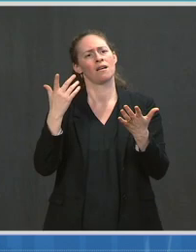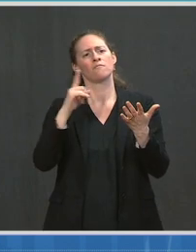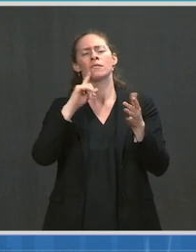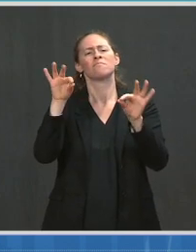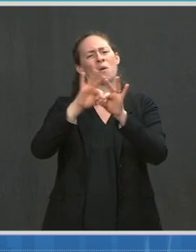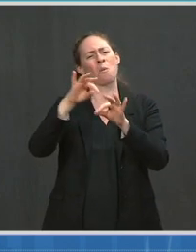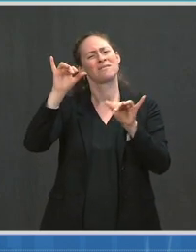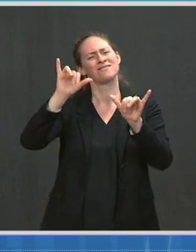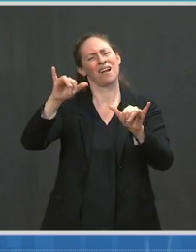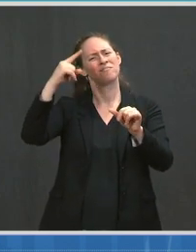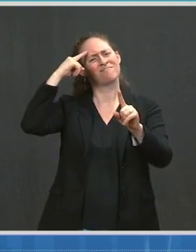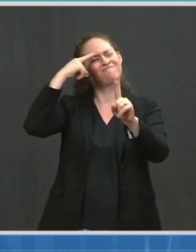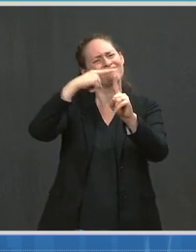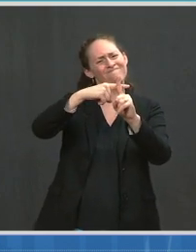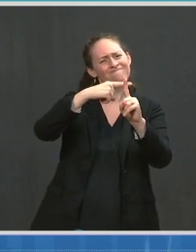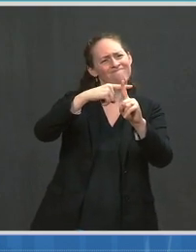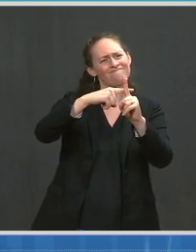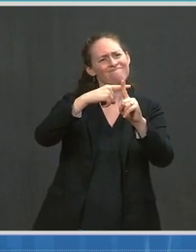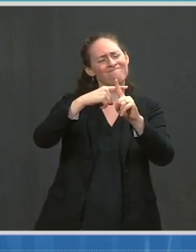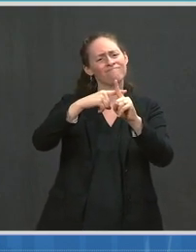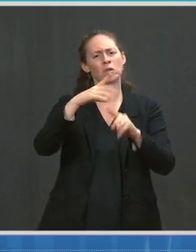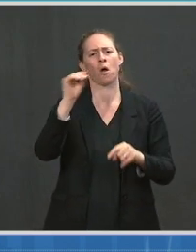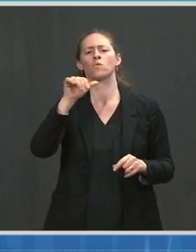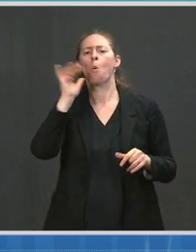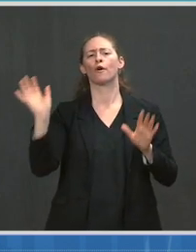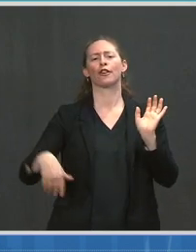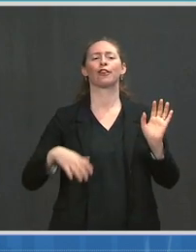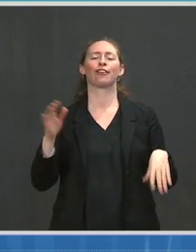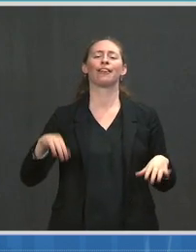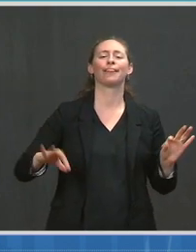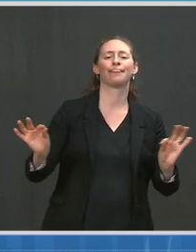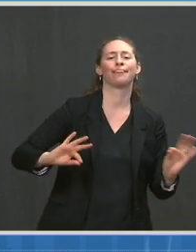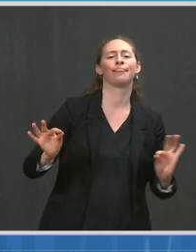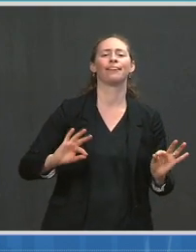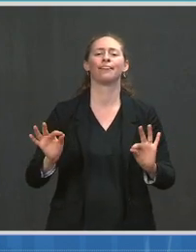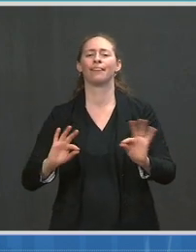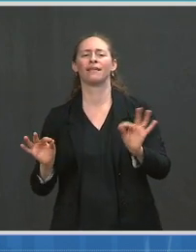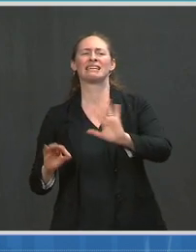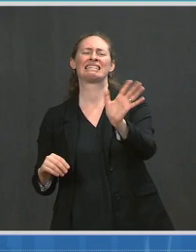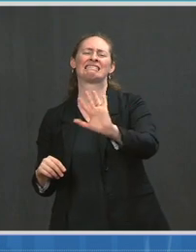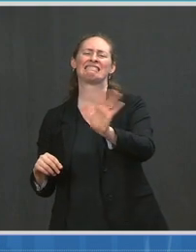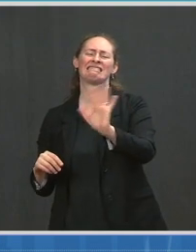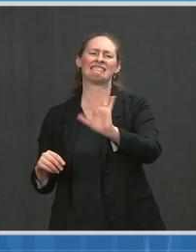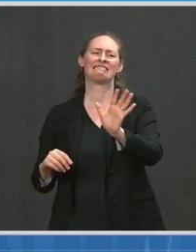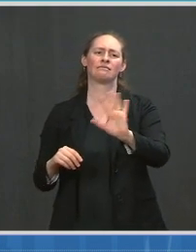That we just need to continue to push ourselves so that everyone does everything they can to stay vigilant,